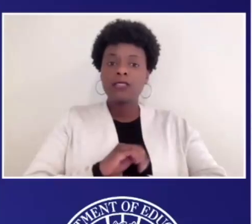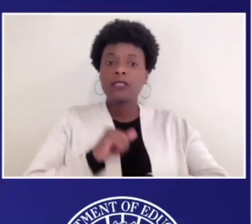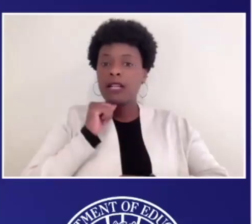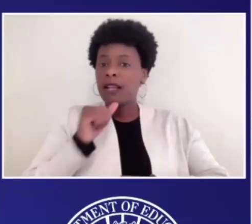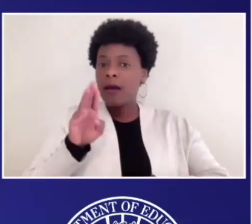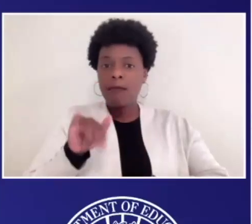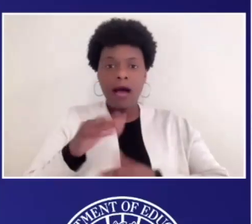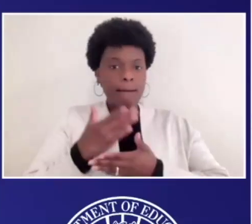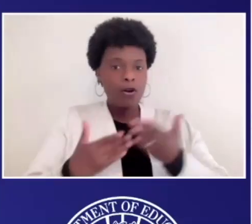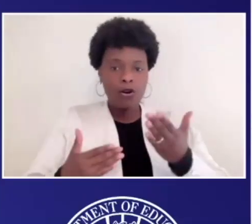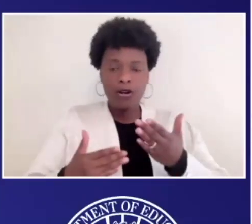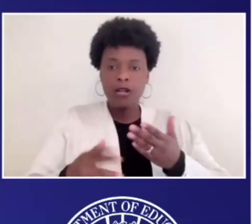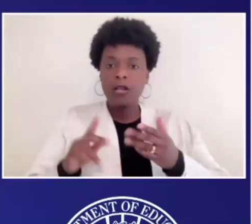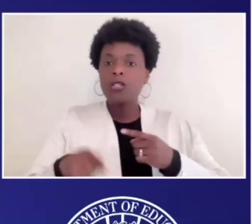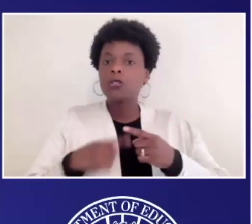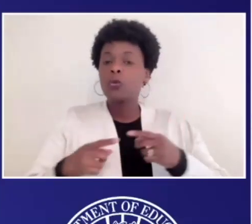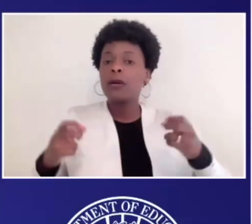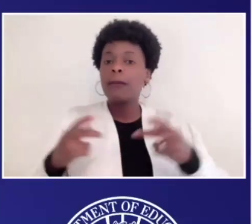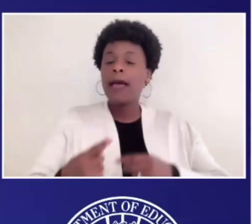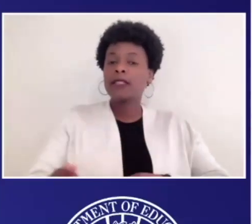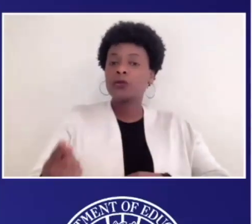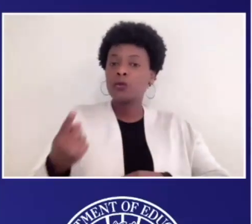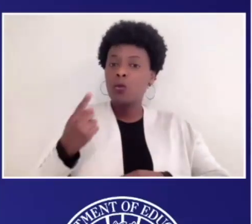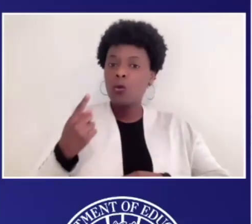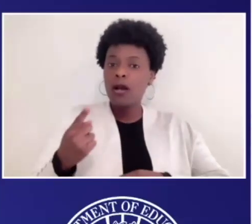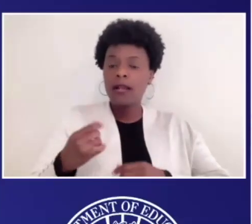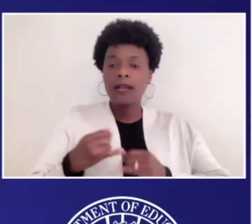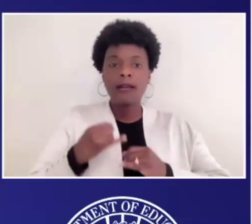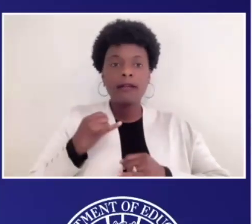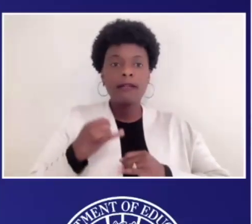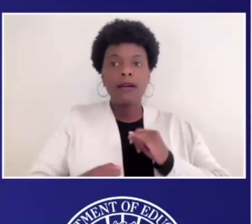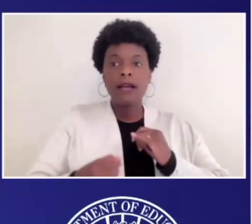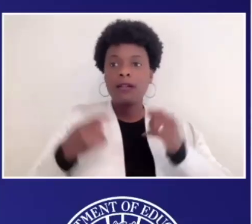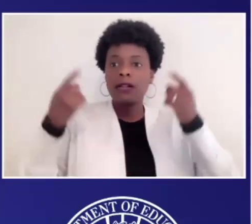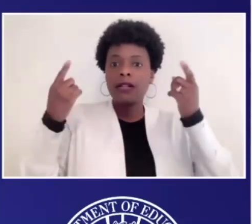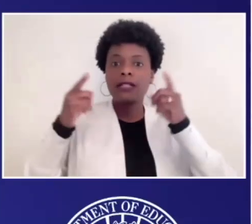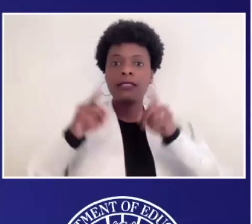So when we come back, it will be one consensus -- final consensus, because this is an all or